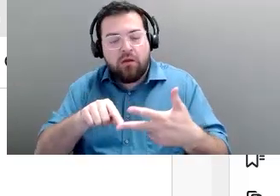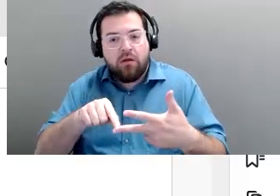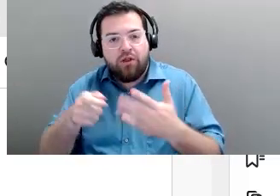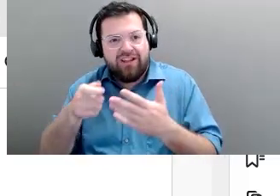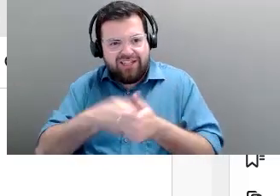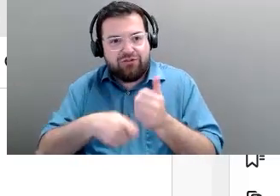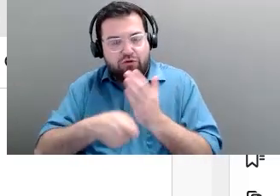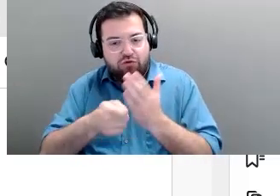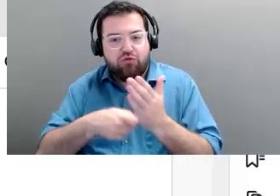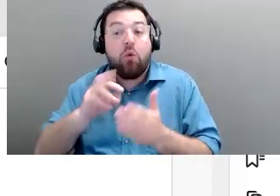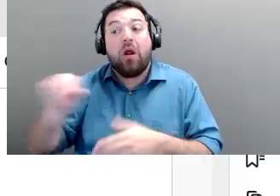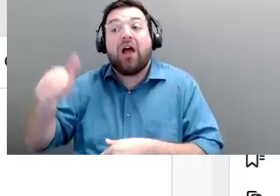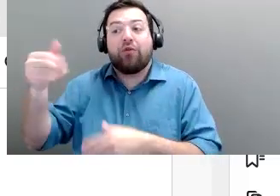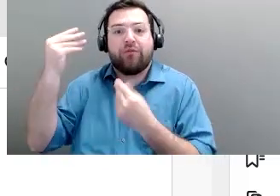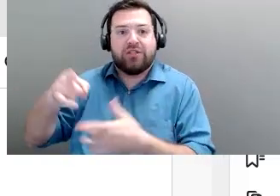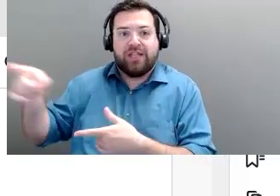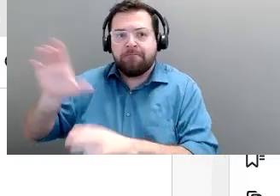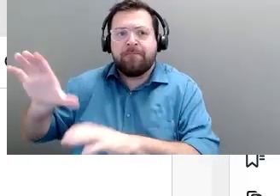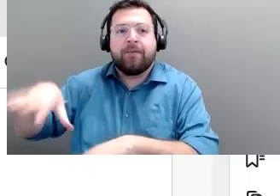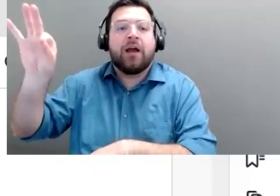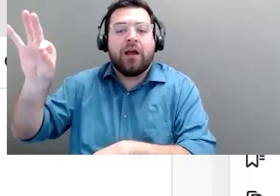if they have other information than to, you know, kind of